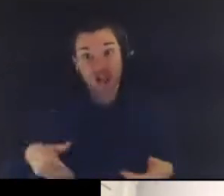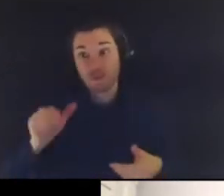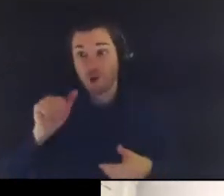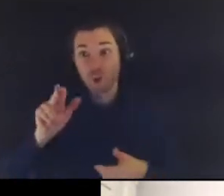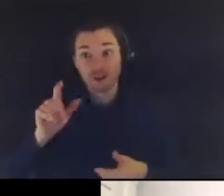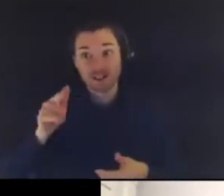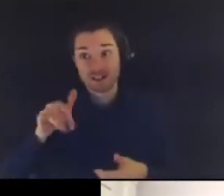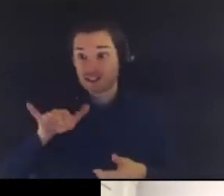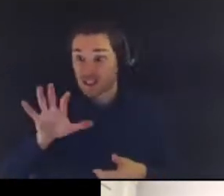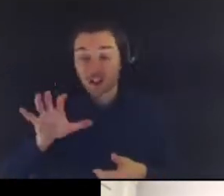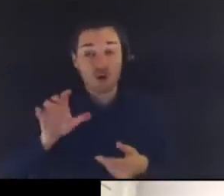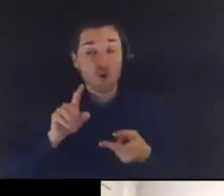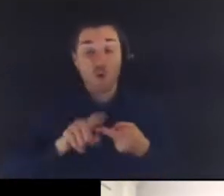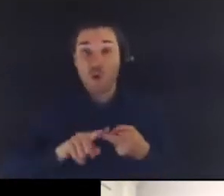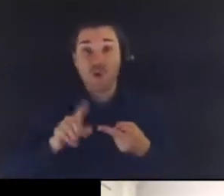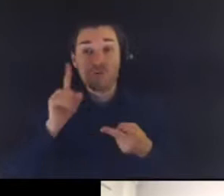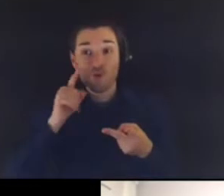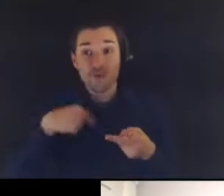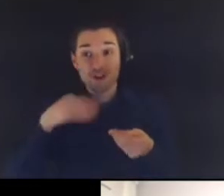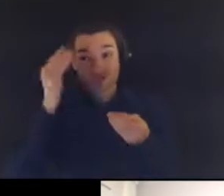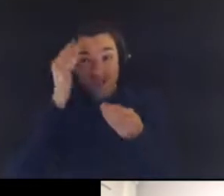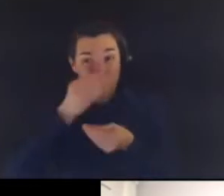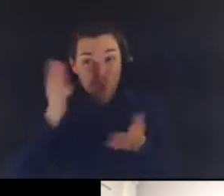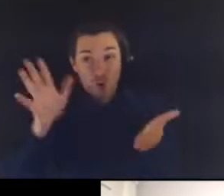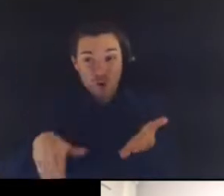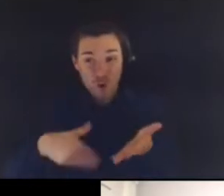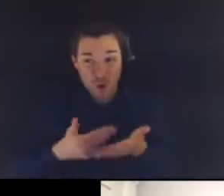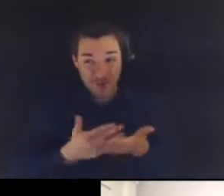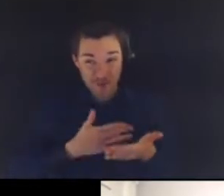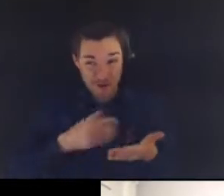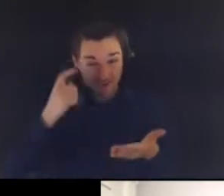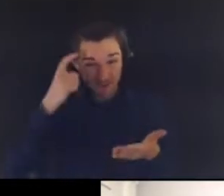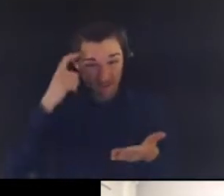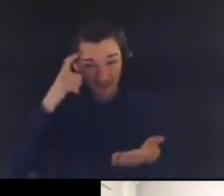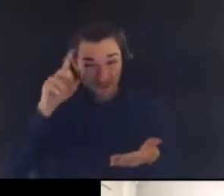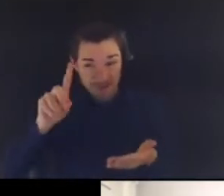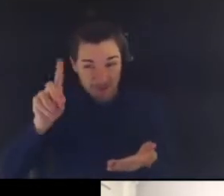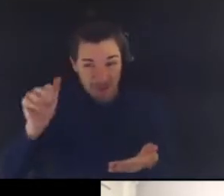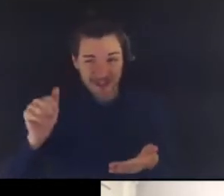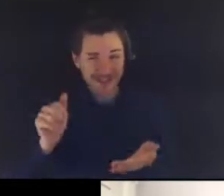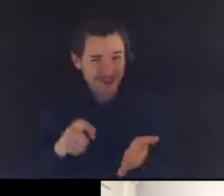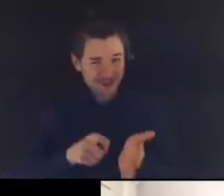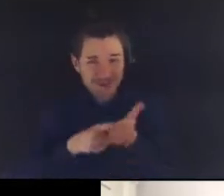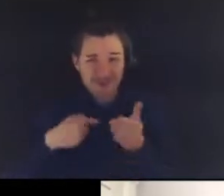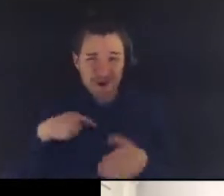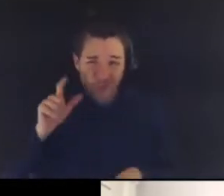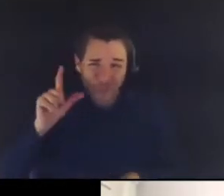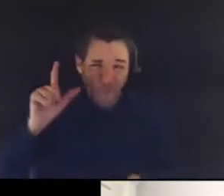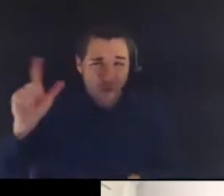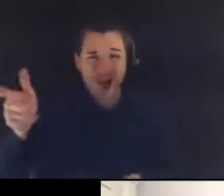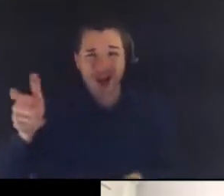disclose all my mental disabilities. It took me a while to disclose that I have side effects